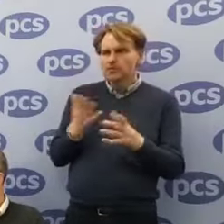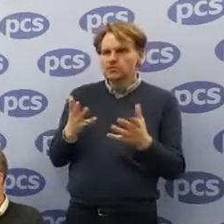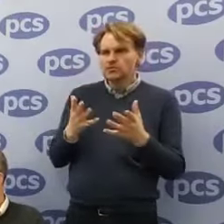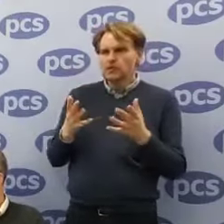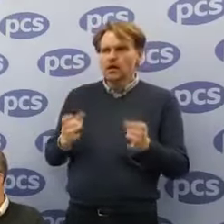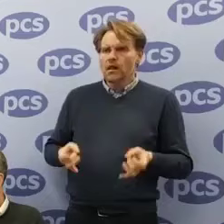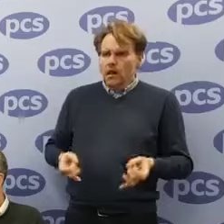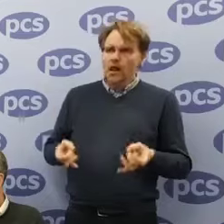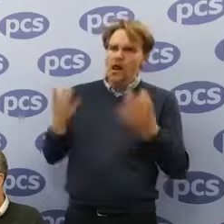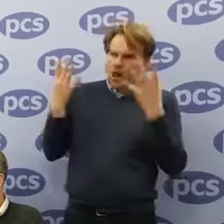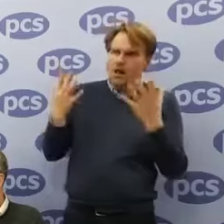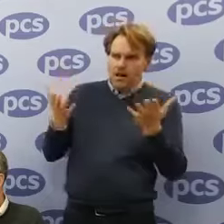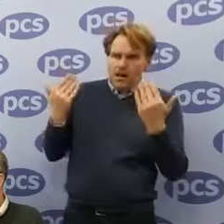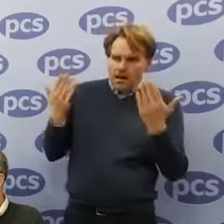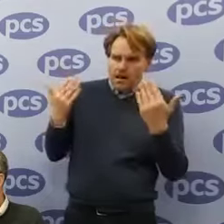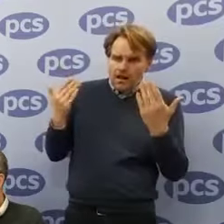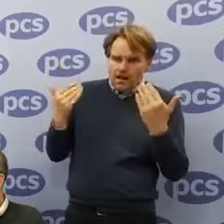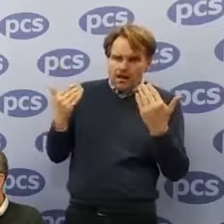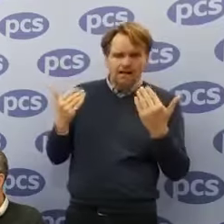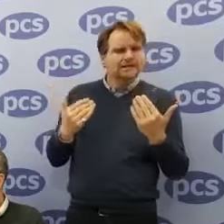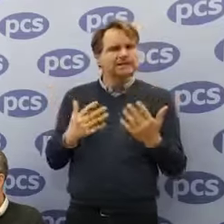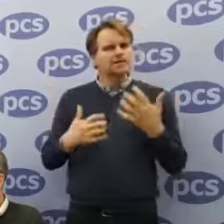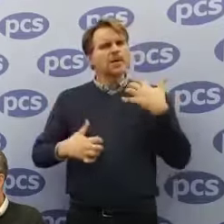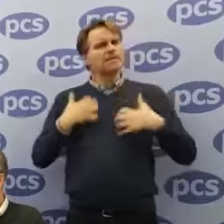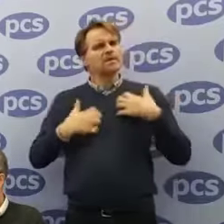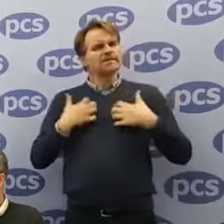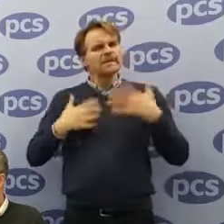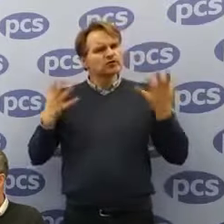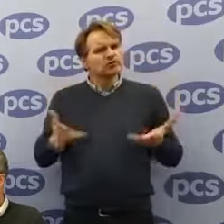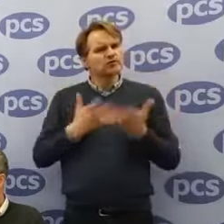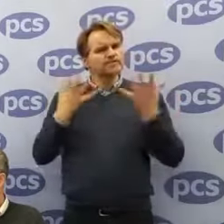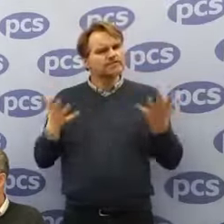and whether we've got any tips about how we can encourage members that it is worth